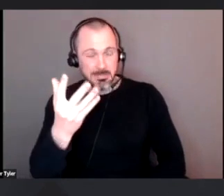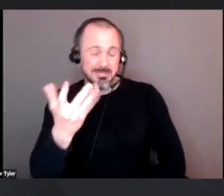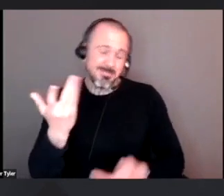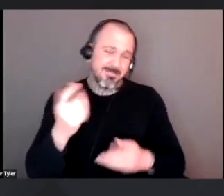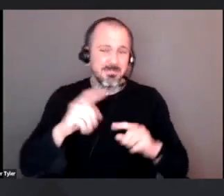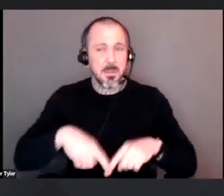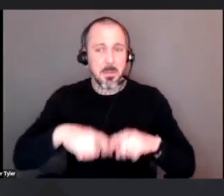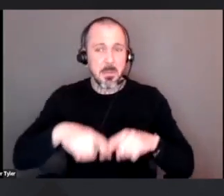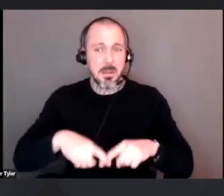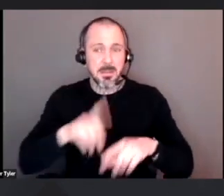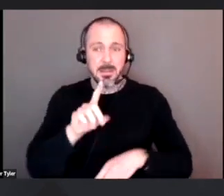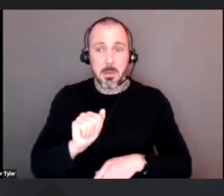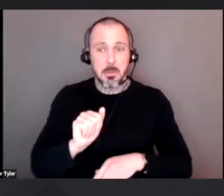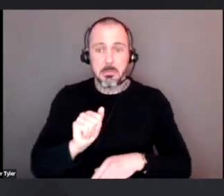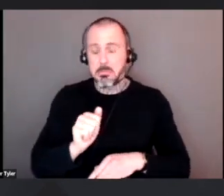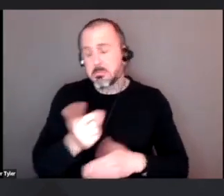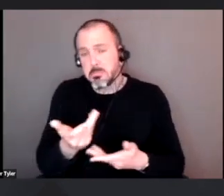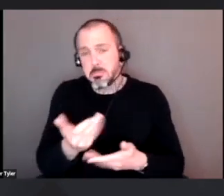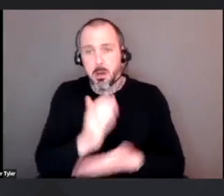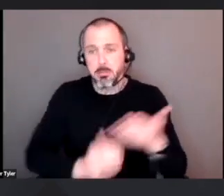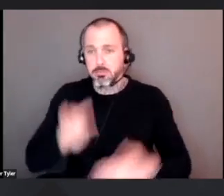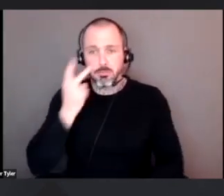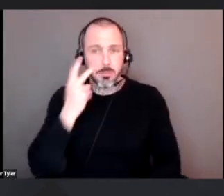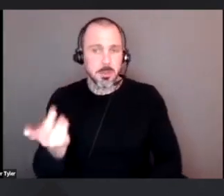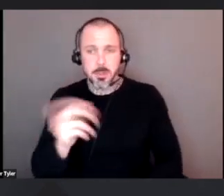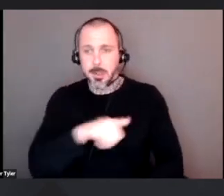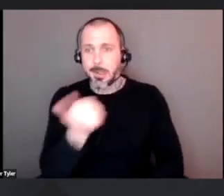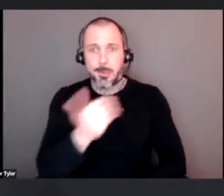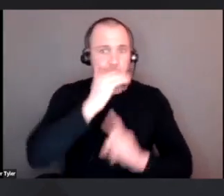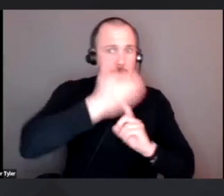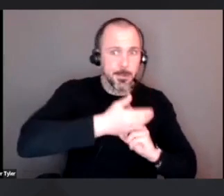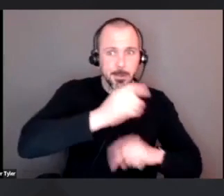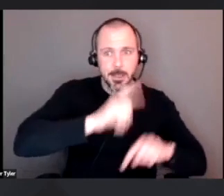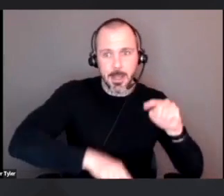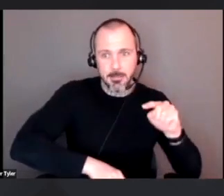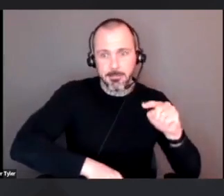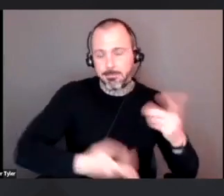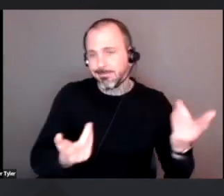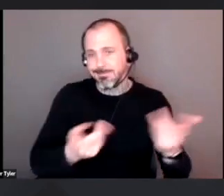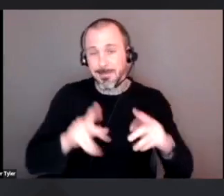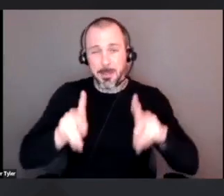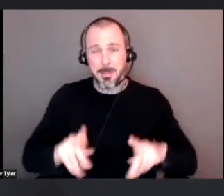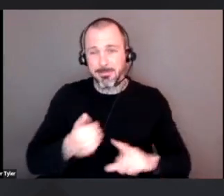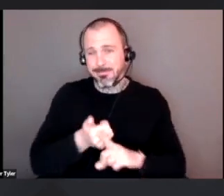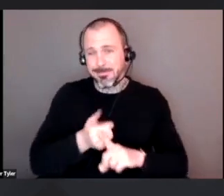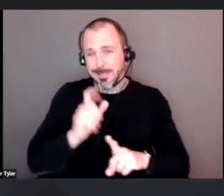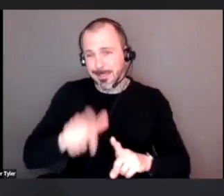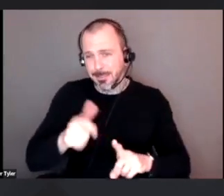unless you have a real open disclosure policy. And again, that comes to being an inclusive employer